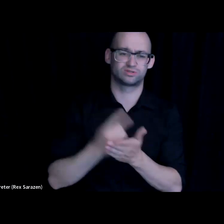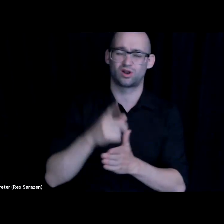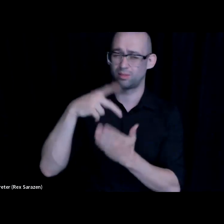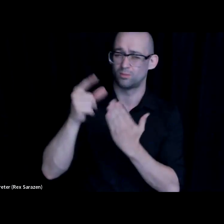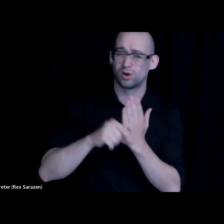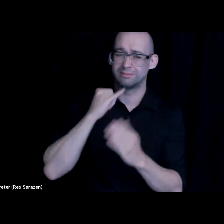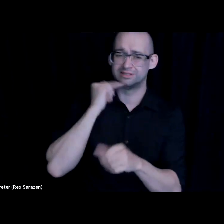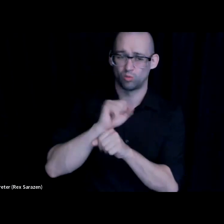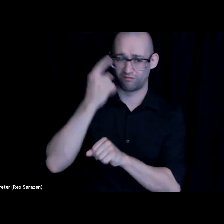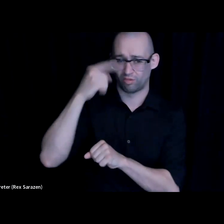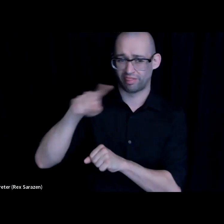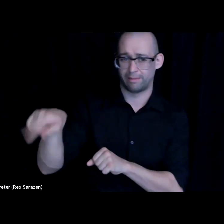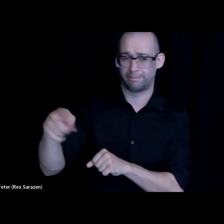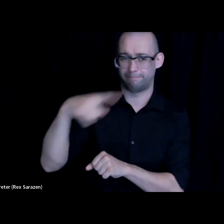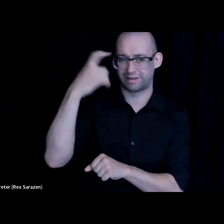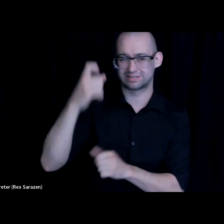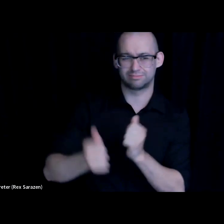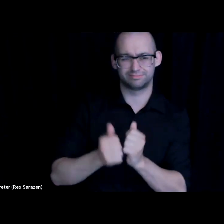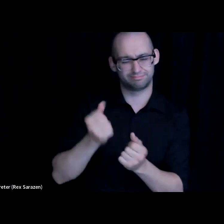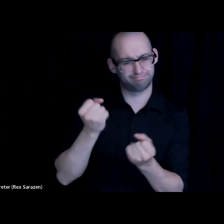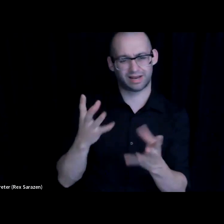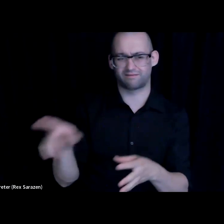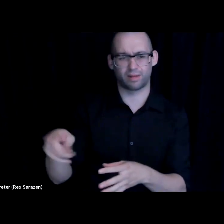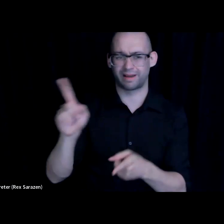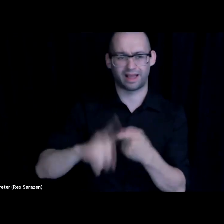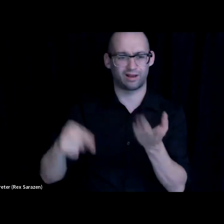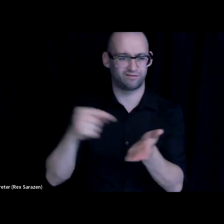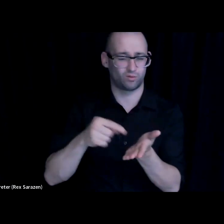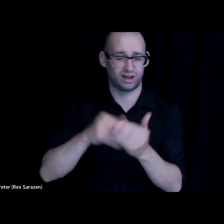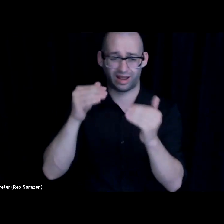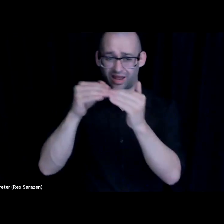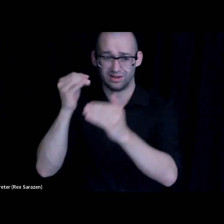you know, a lot of them can't afford the devices, or even if they can the technology becomes